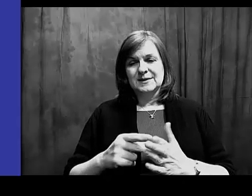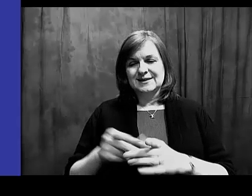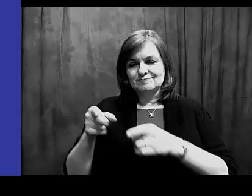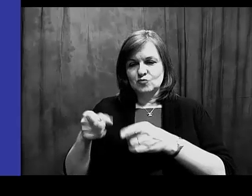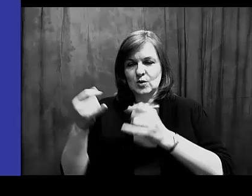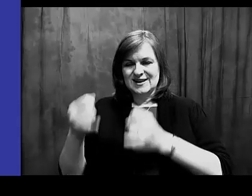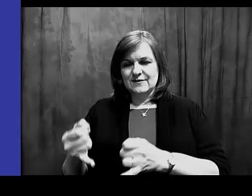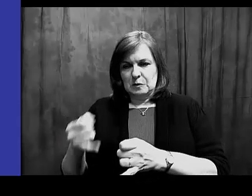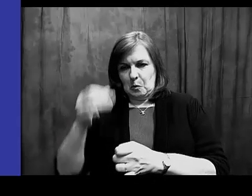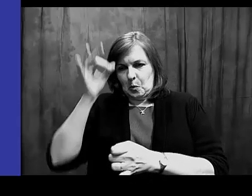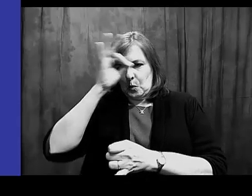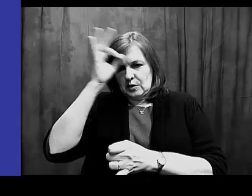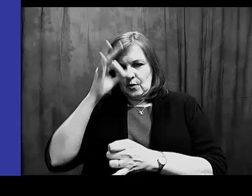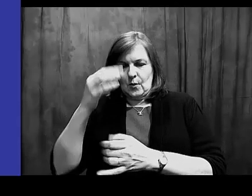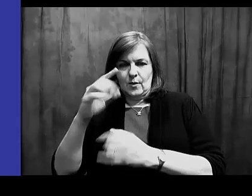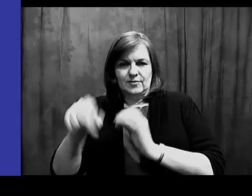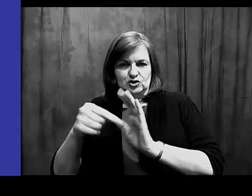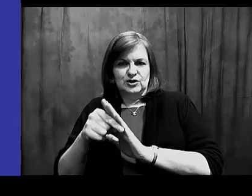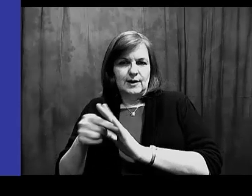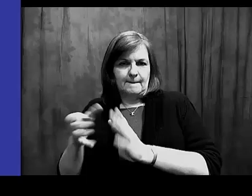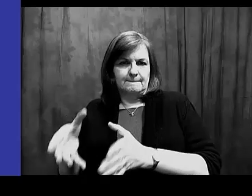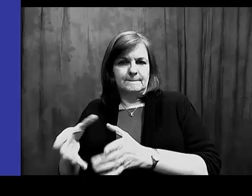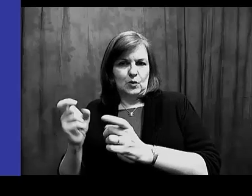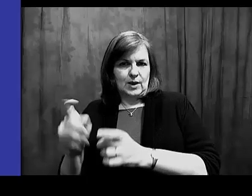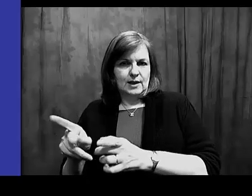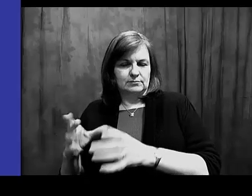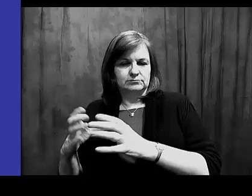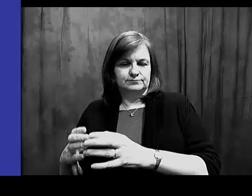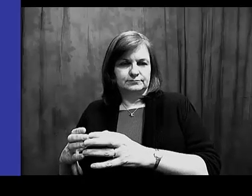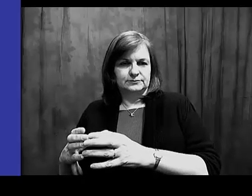so this is mating an unknown individual